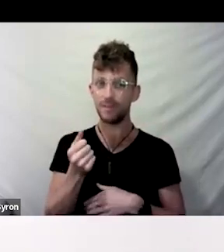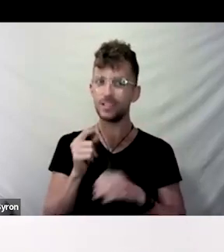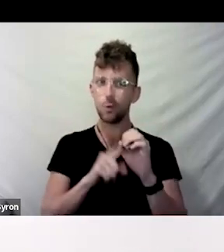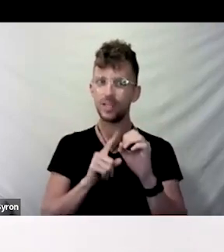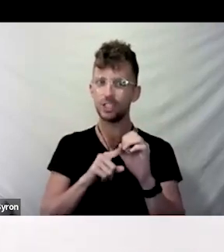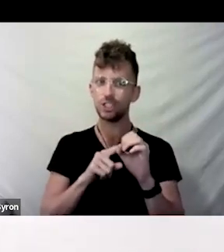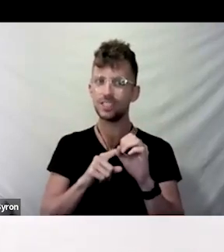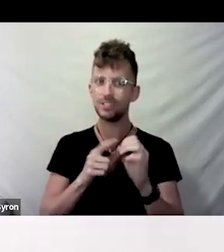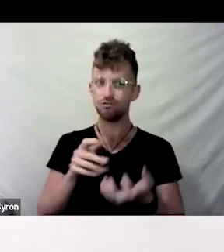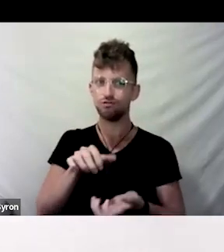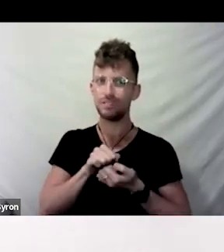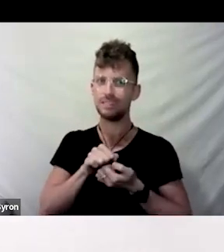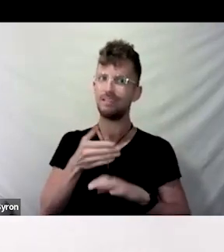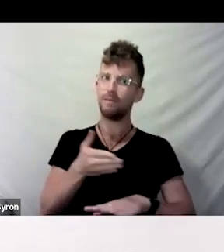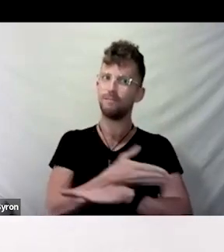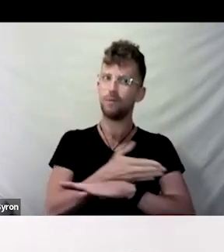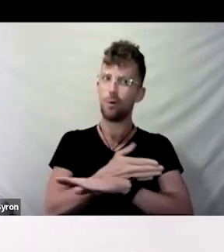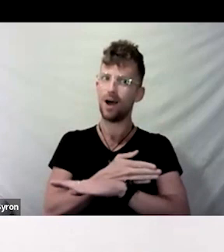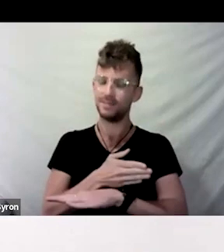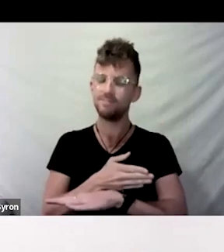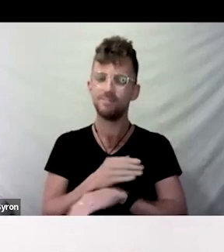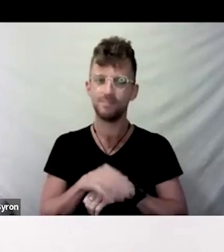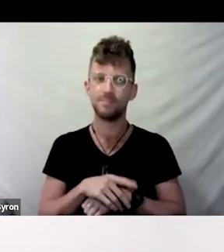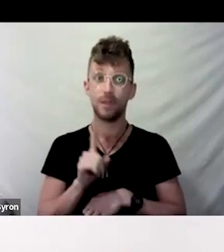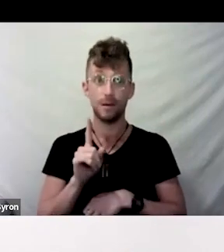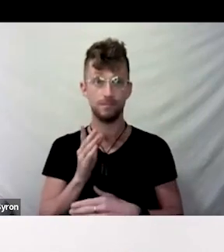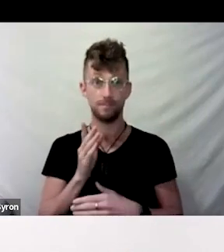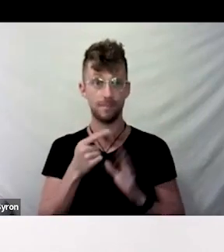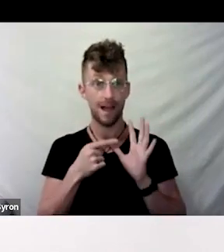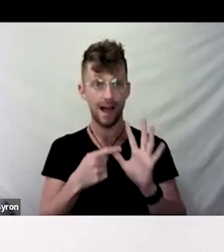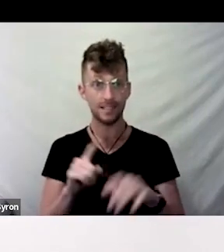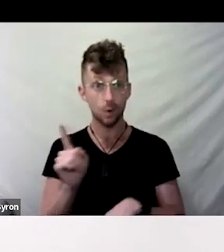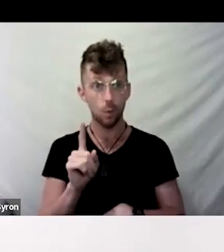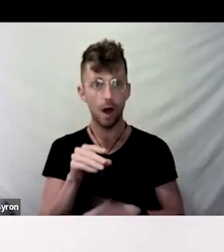that essentially the Purchasing Guidelines themselves have not changed.